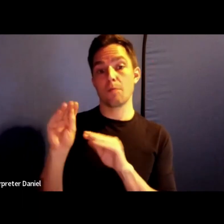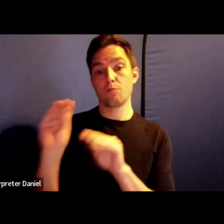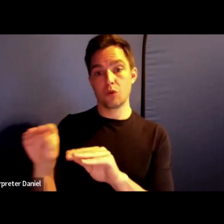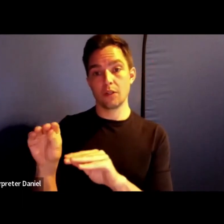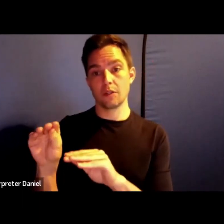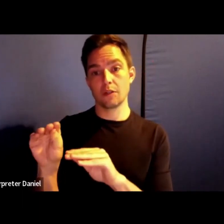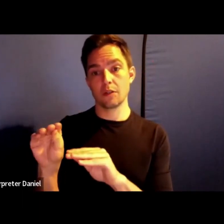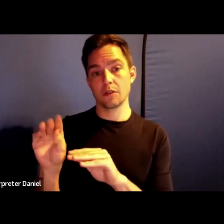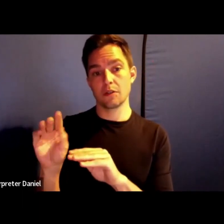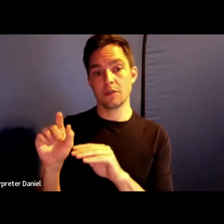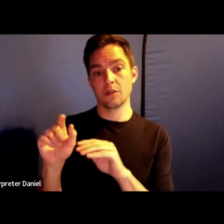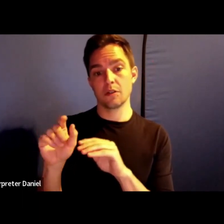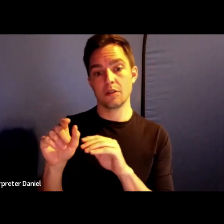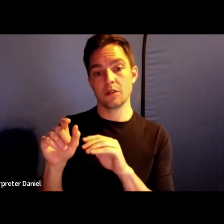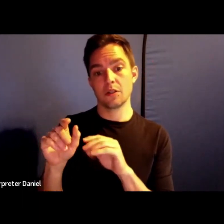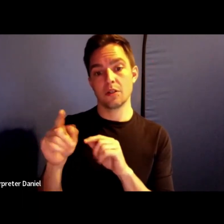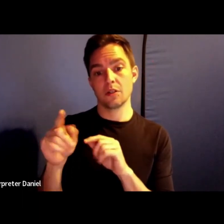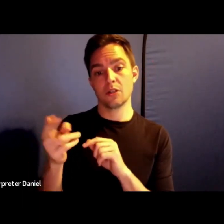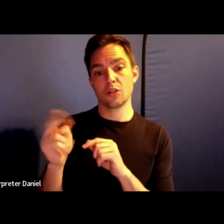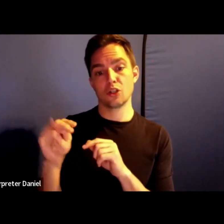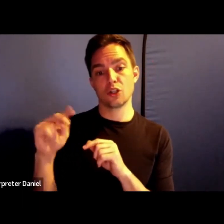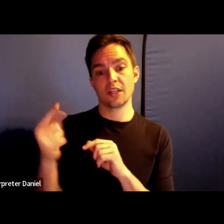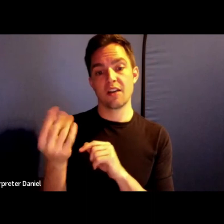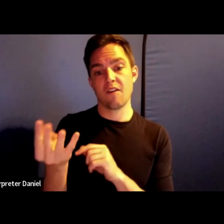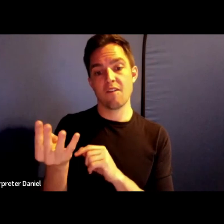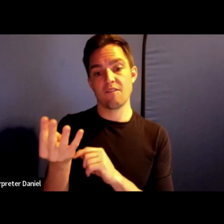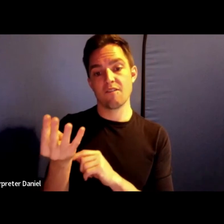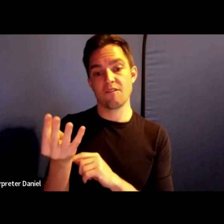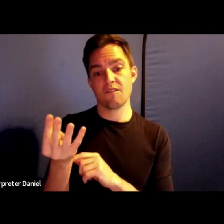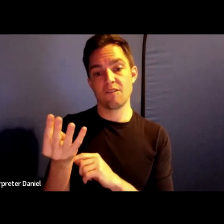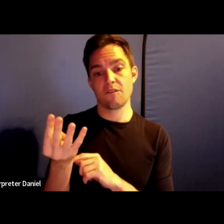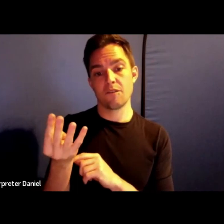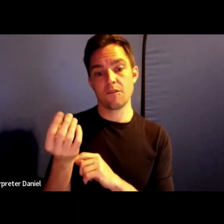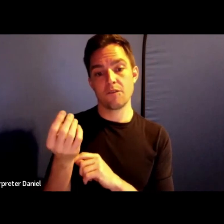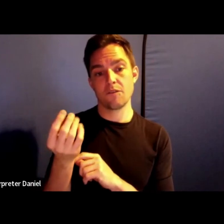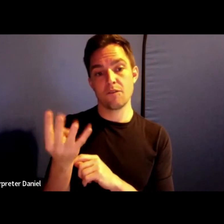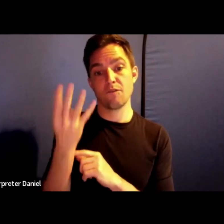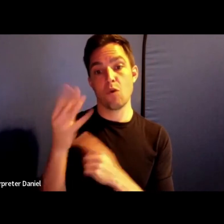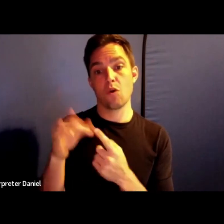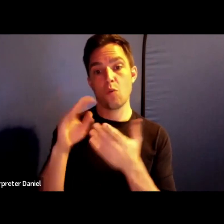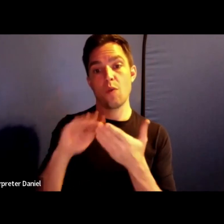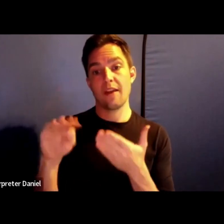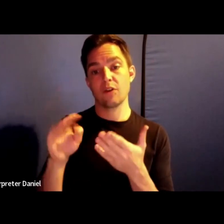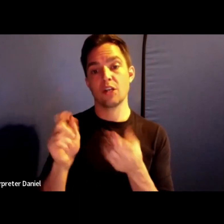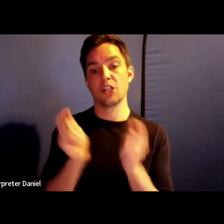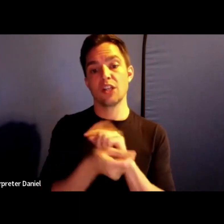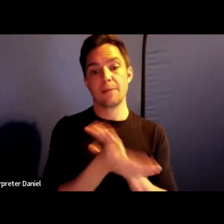turning four of the waivers into two. And I thought, well, that's